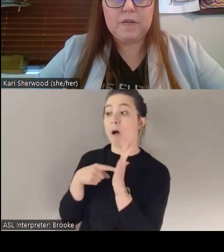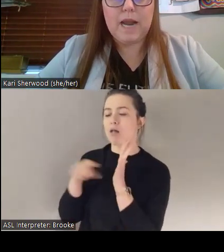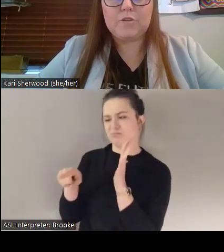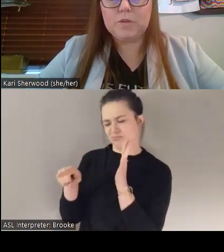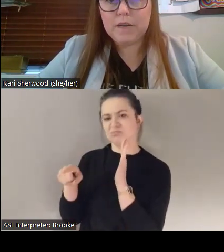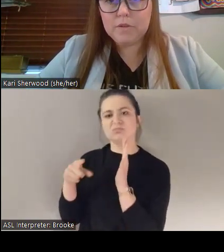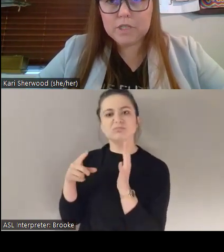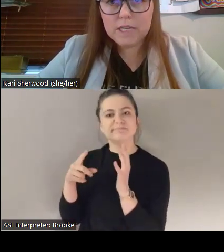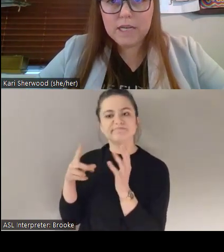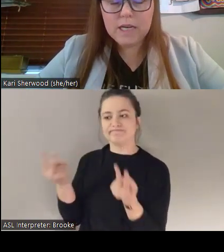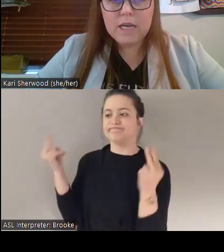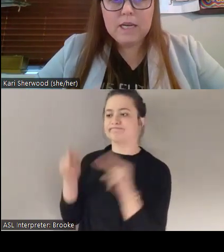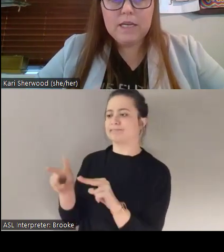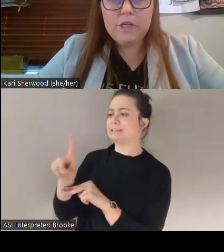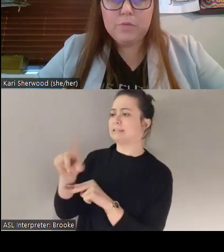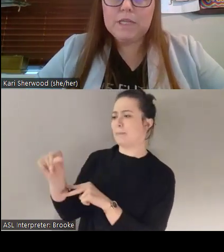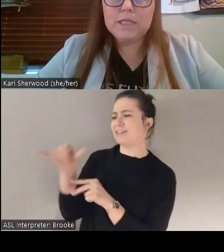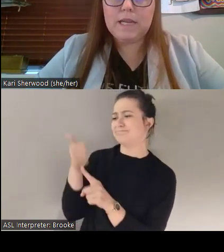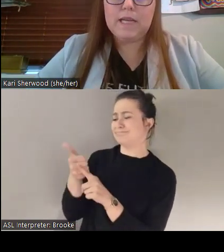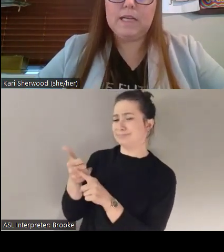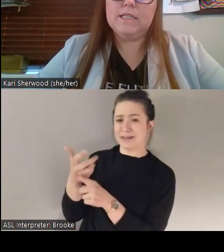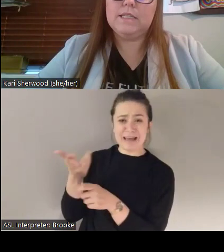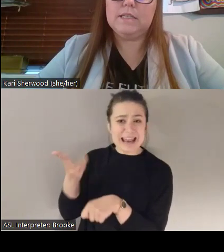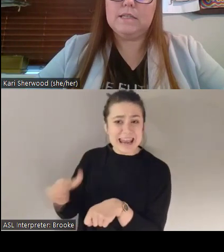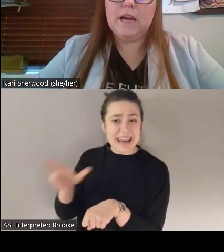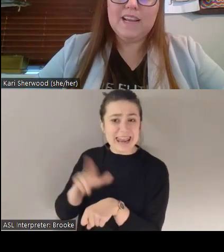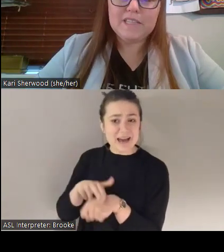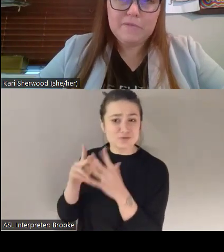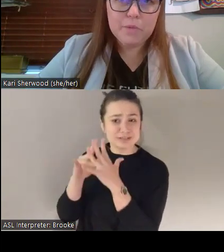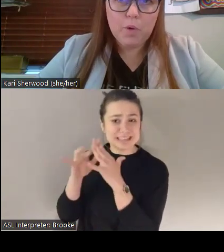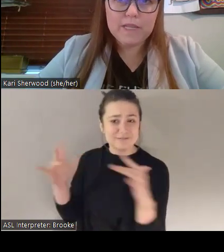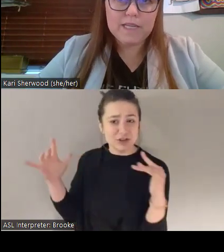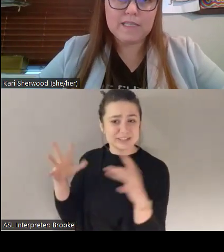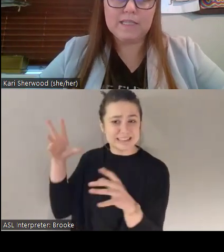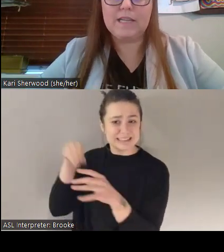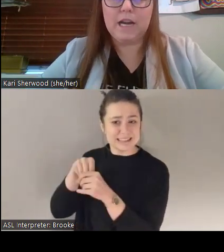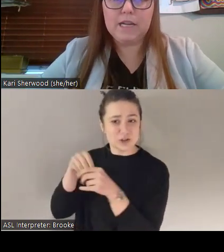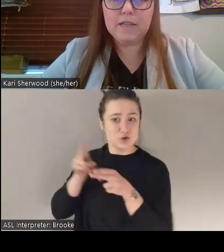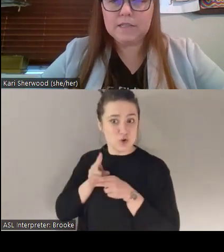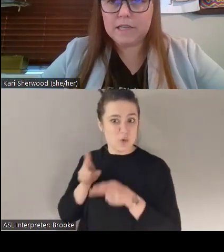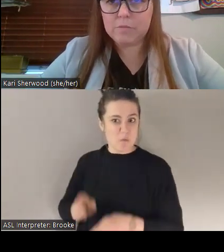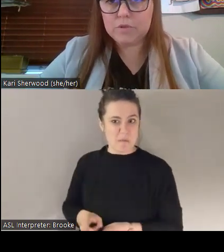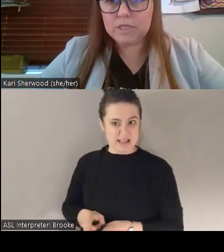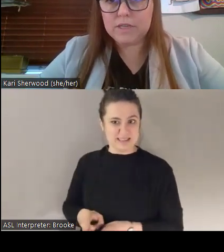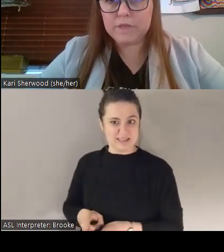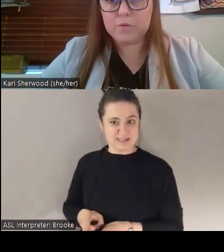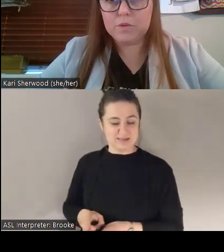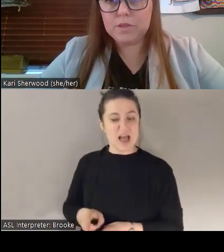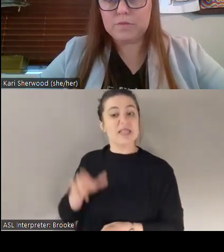of a natural diversity in humans and kind of has the viewpoint that it's society that disables individuals